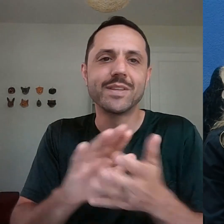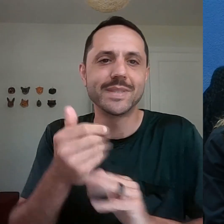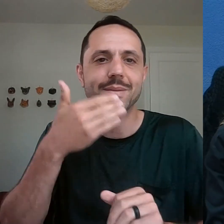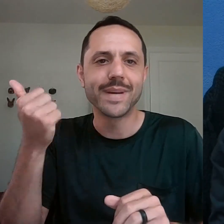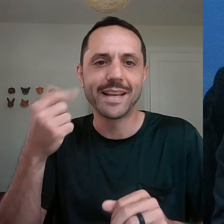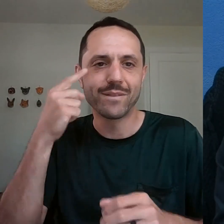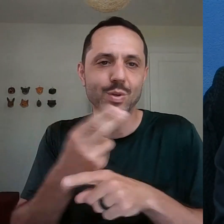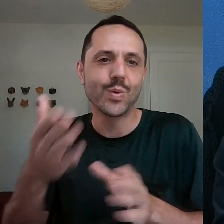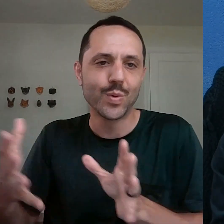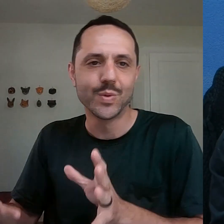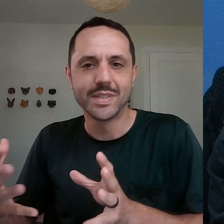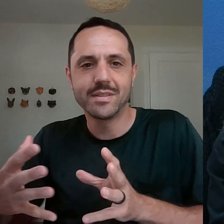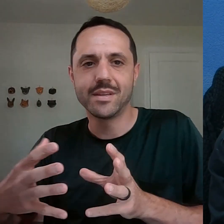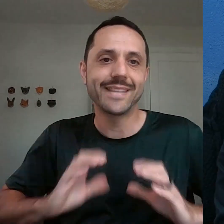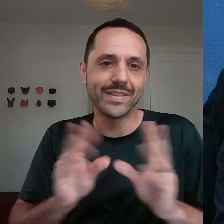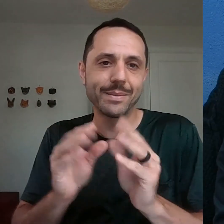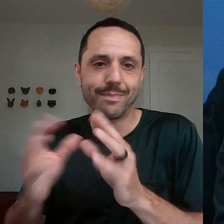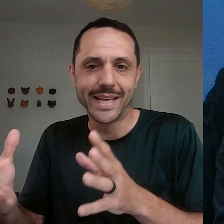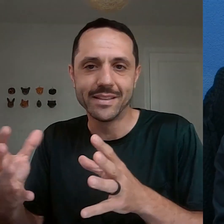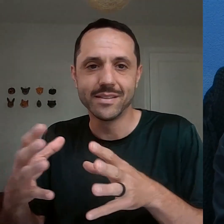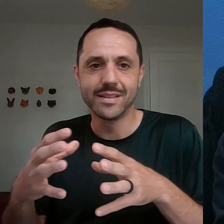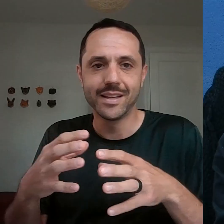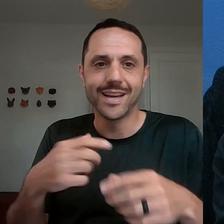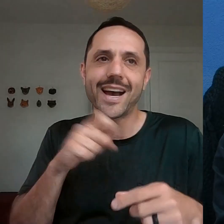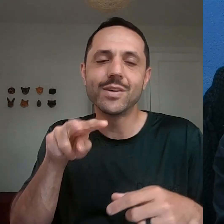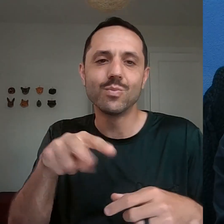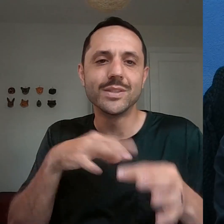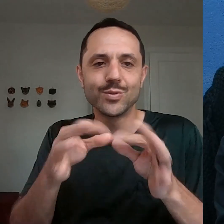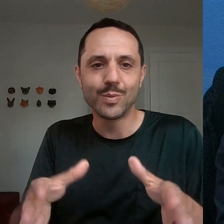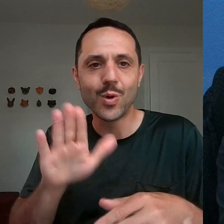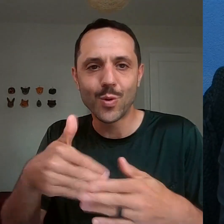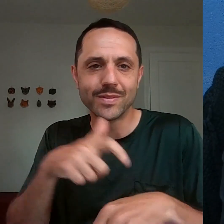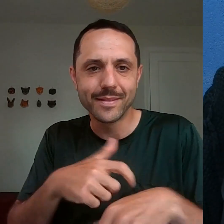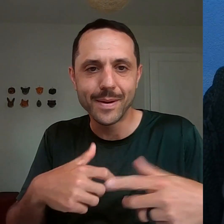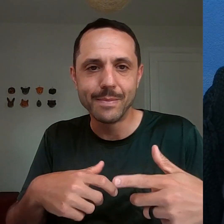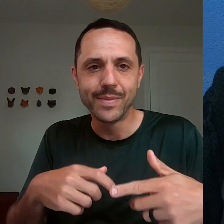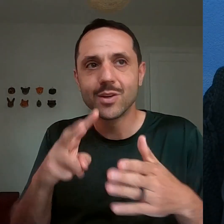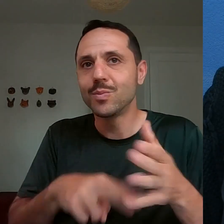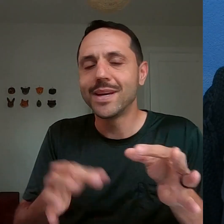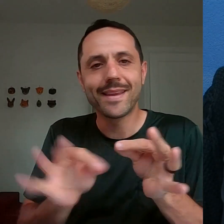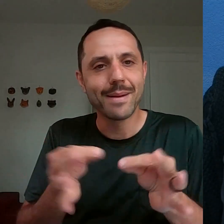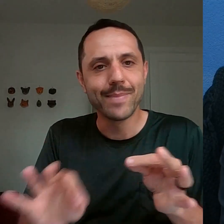become more efficient for the users. I have to go to a lot of client meetings, and I have to watch my interpreter the whole time,